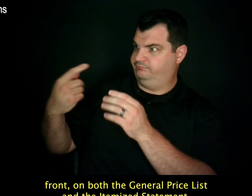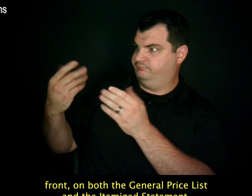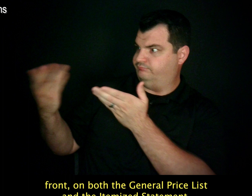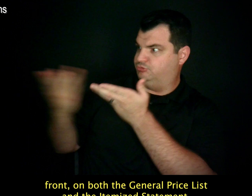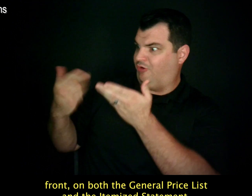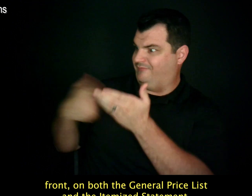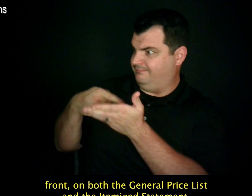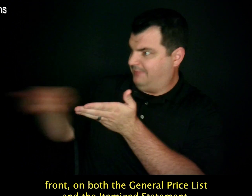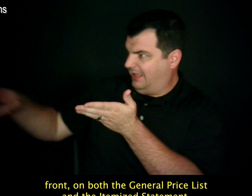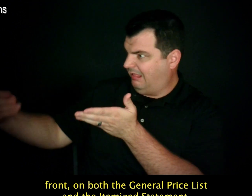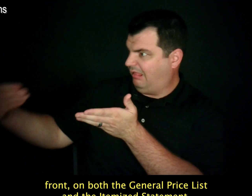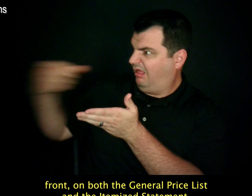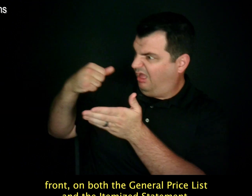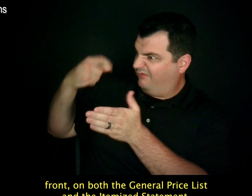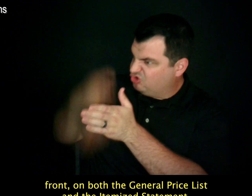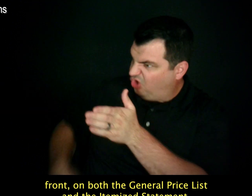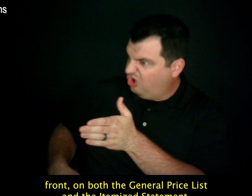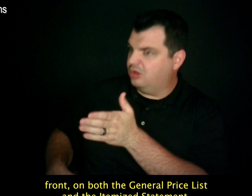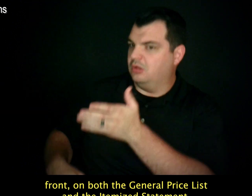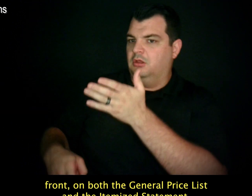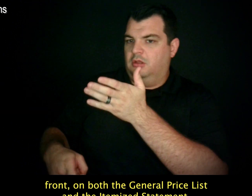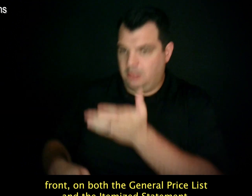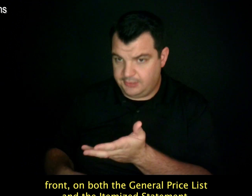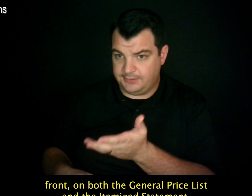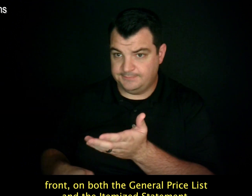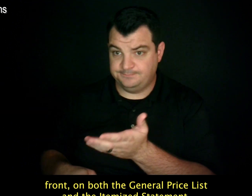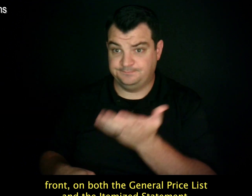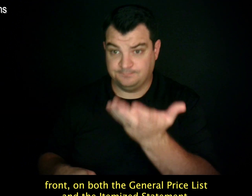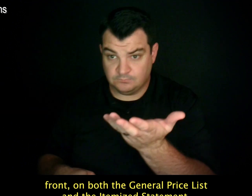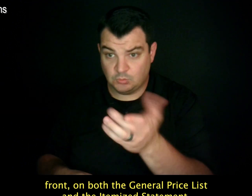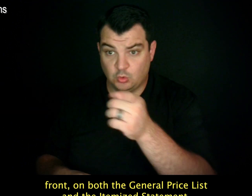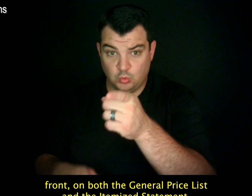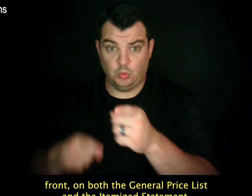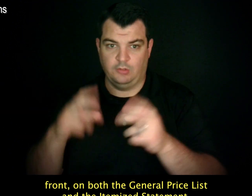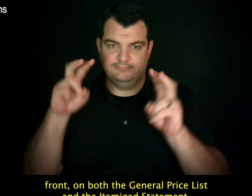front, on both the General Price List and the Itemized Statement.